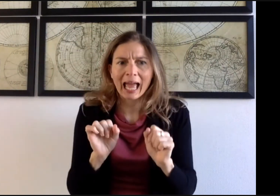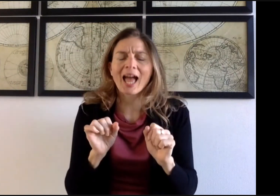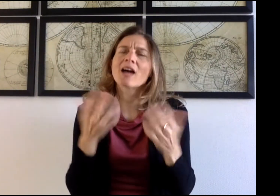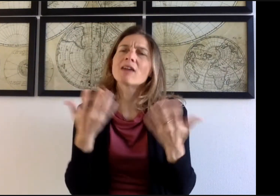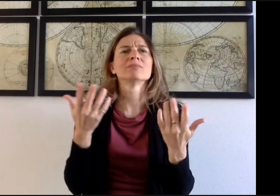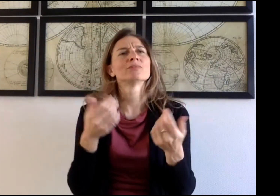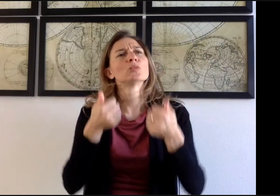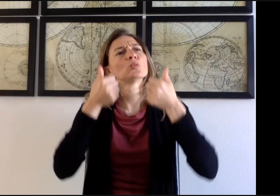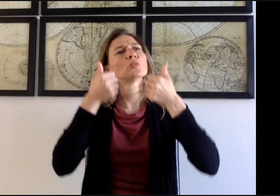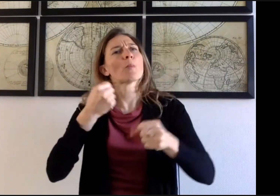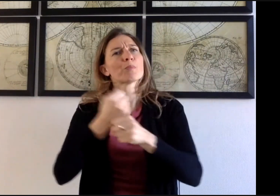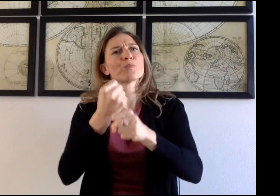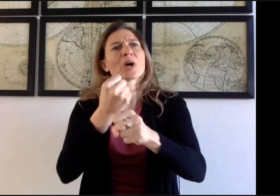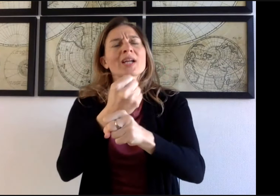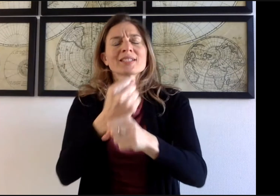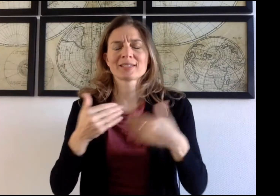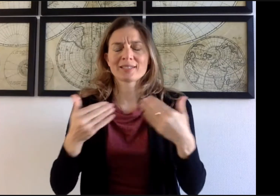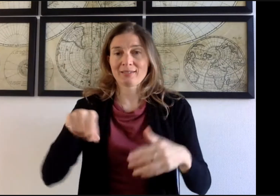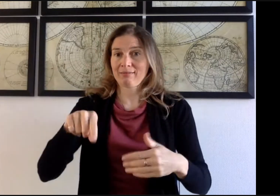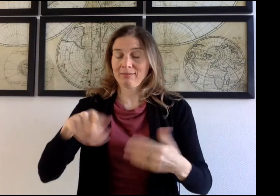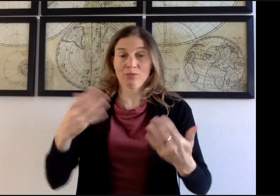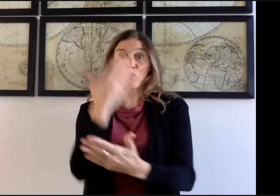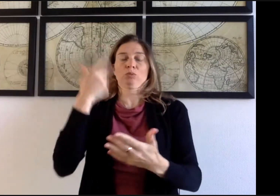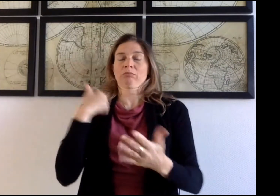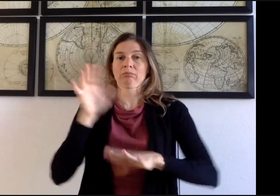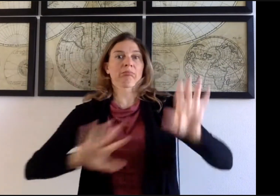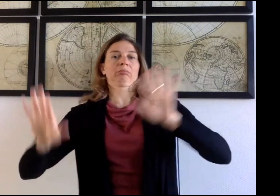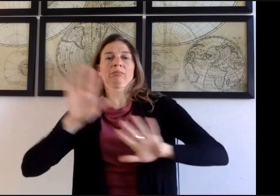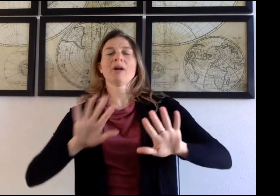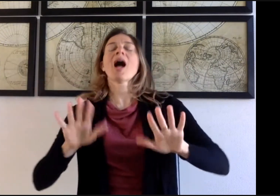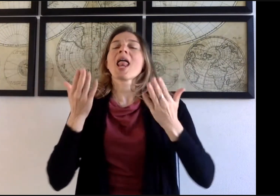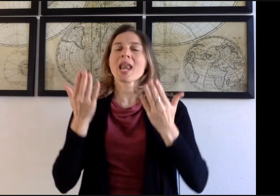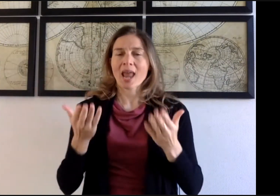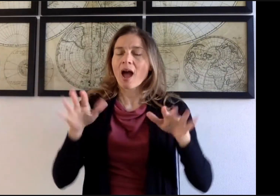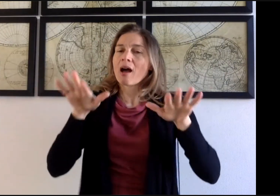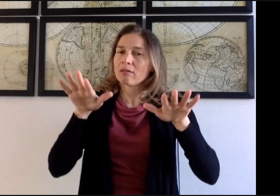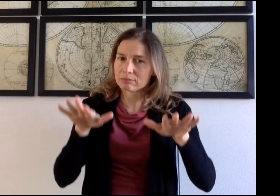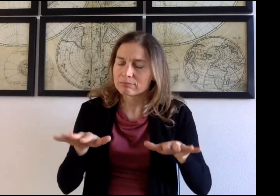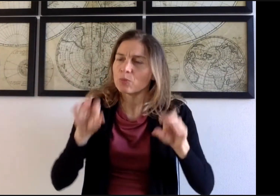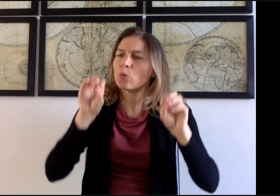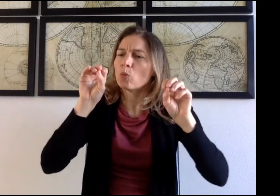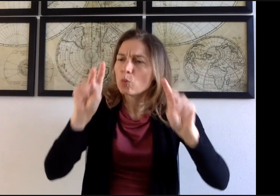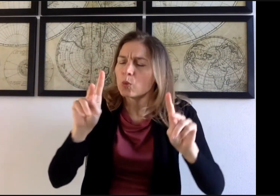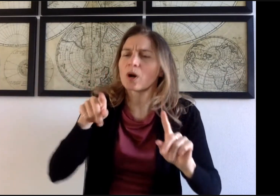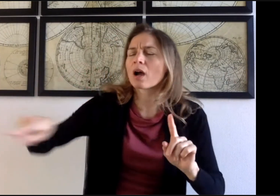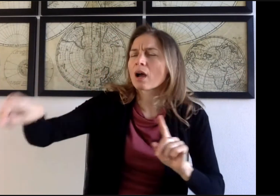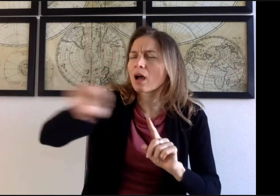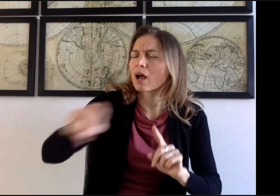the strength of the response of the movement is peer learning. EDF collection, sharing what we can.